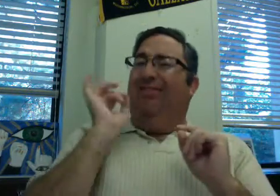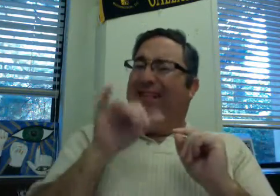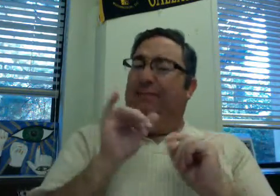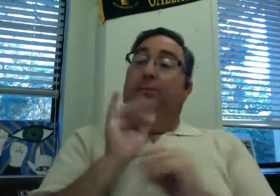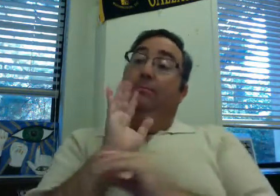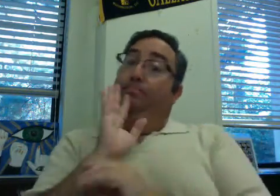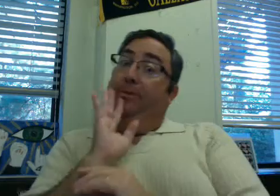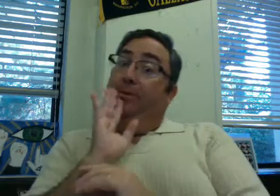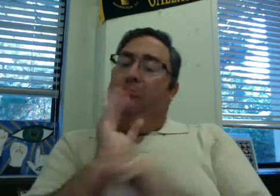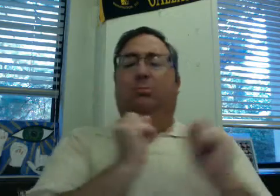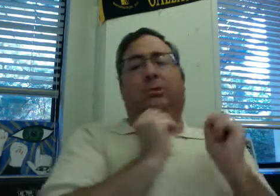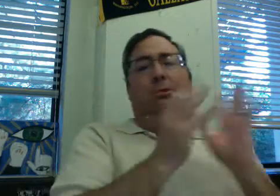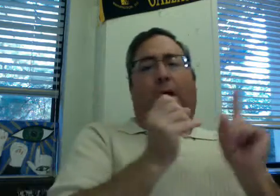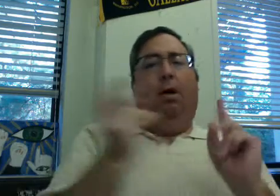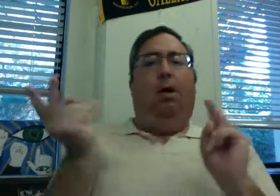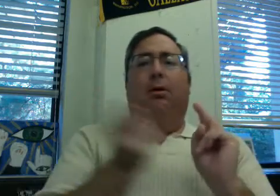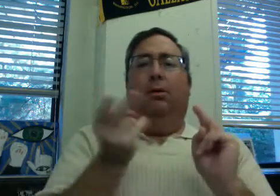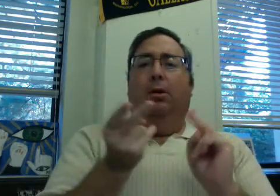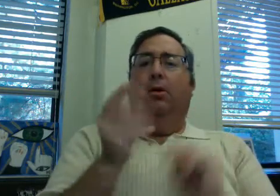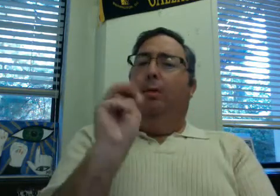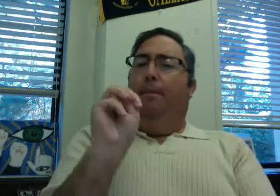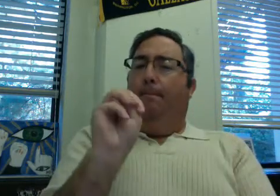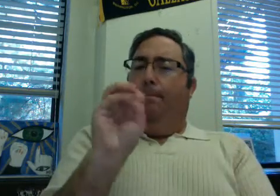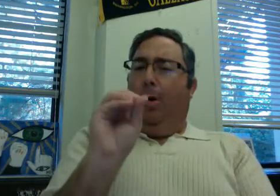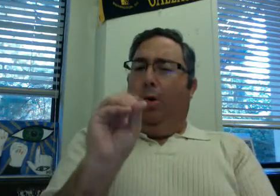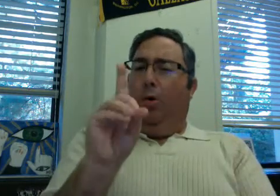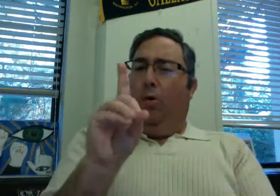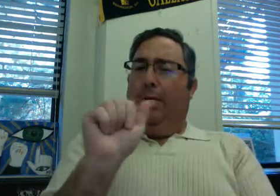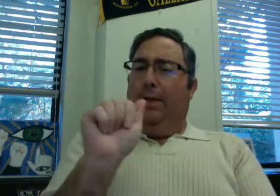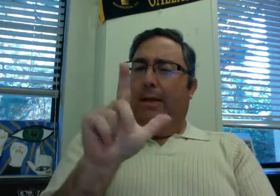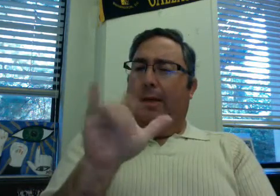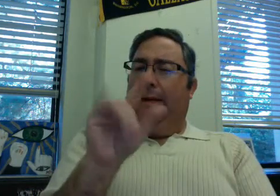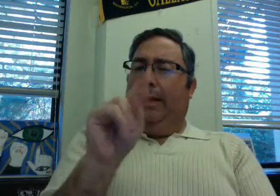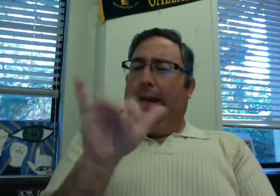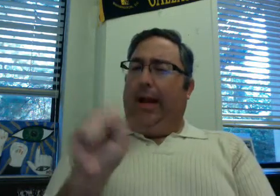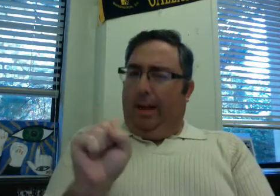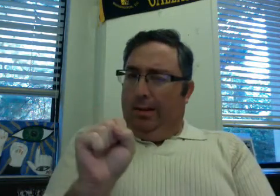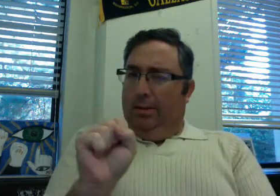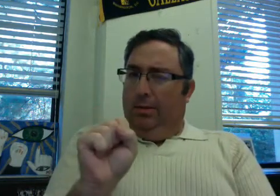Speech and signs are modalities.